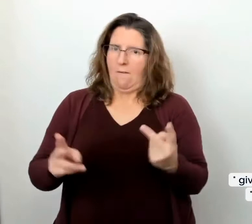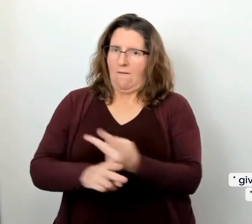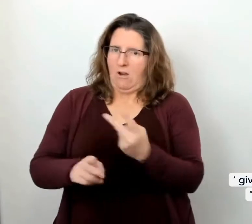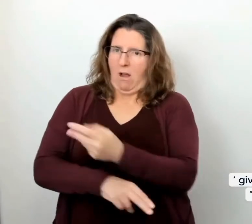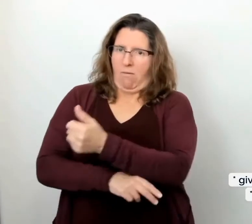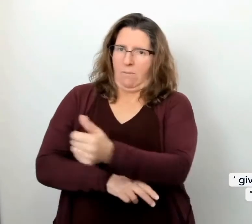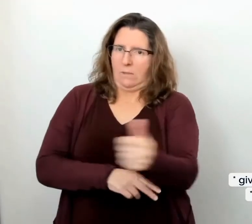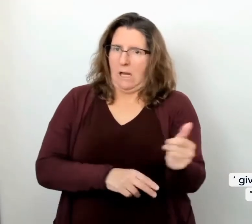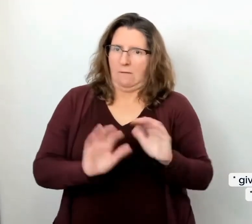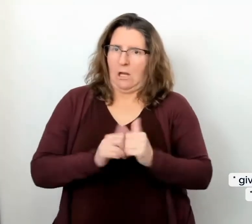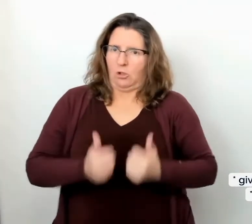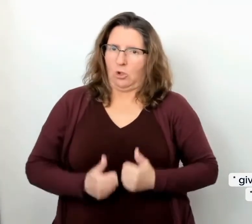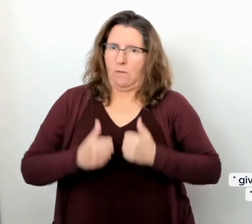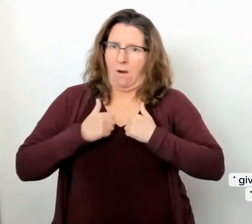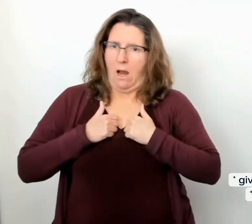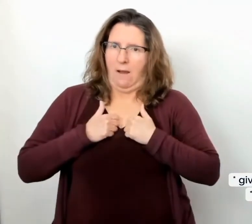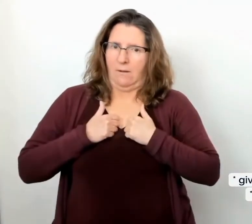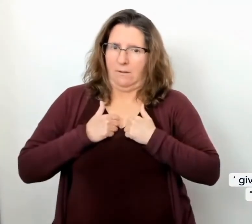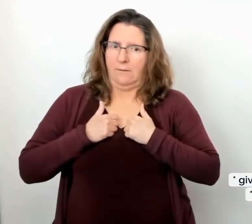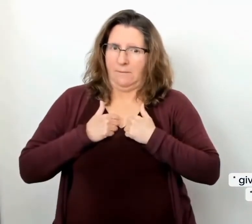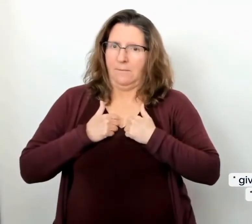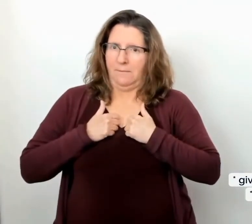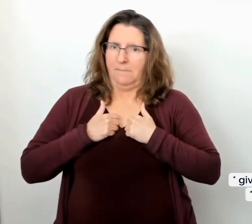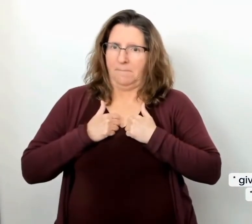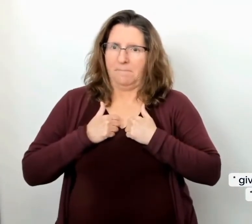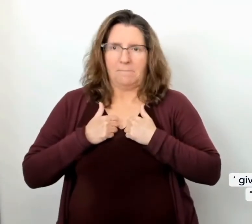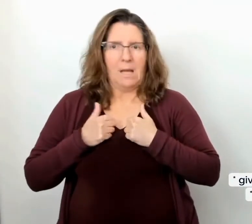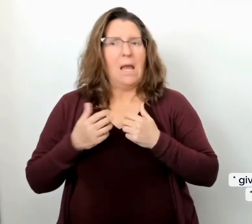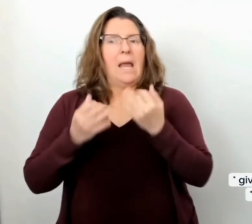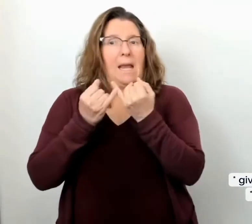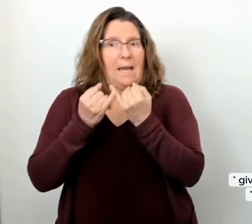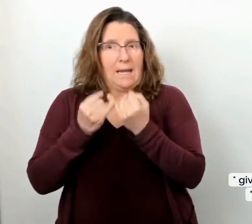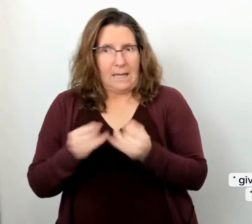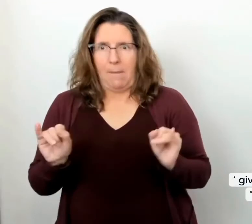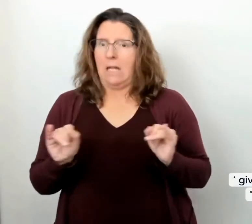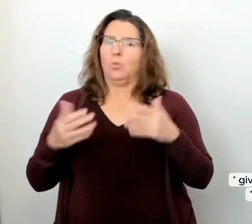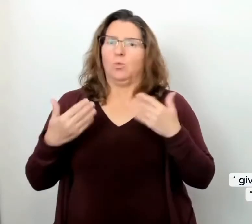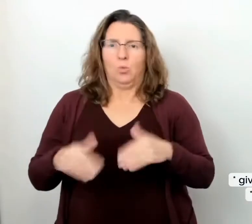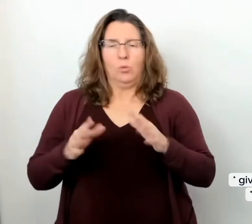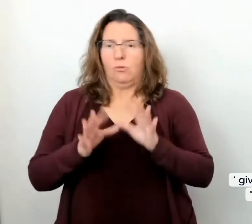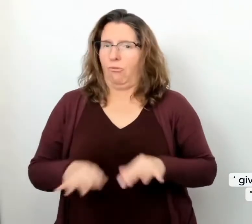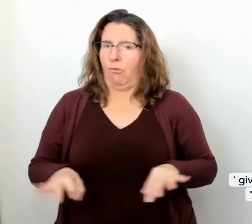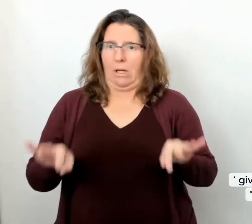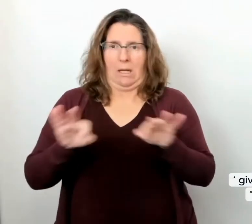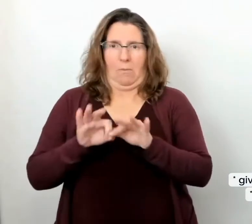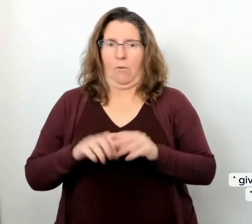After all, independent children are what is most valued.